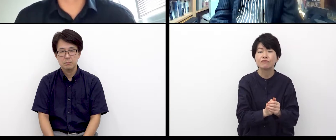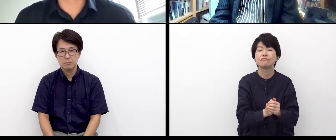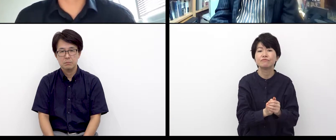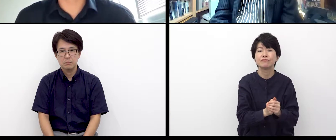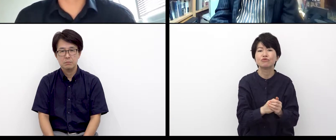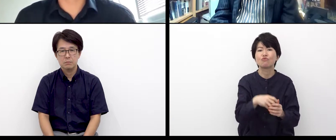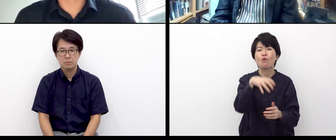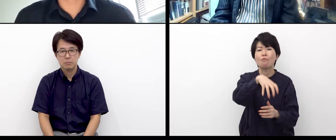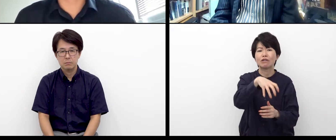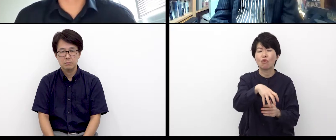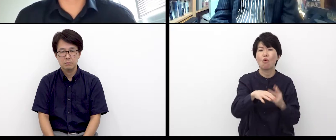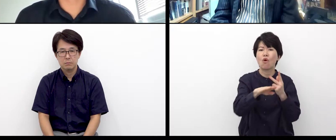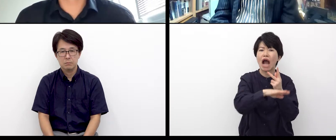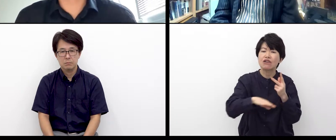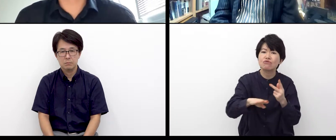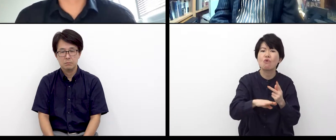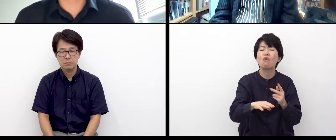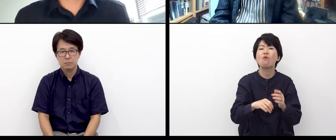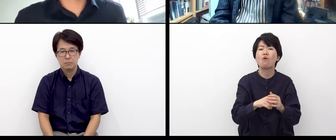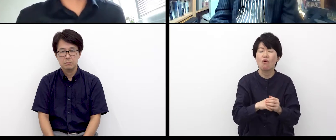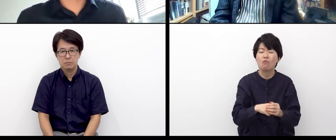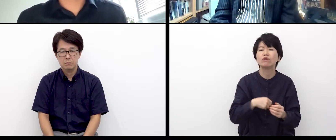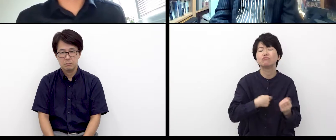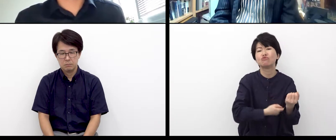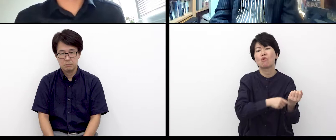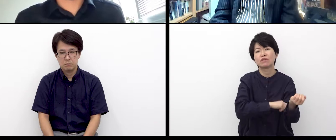That situation was caused by the system, in part.